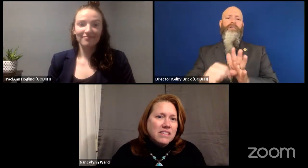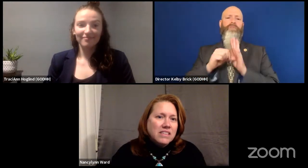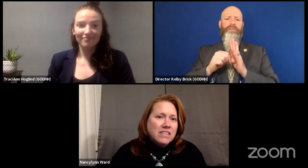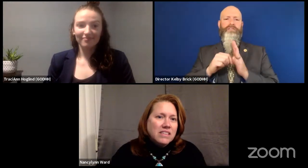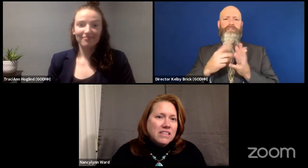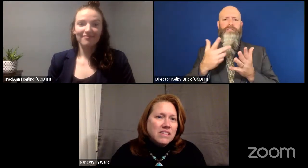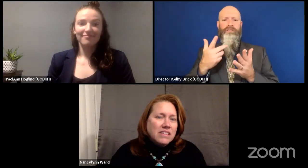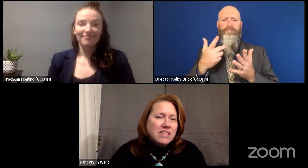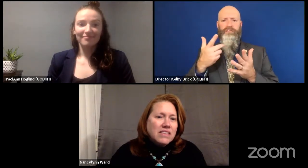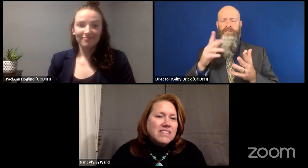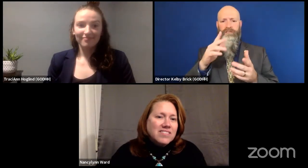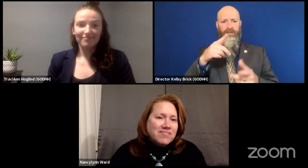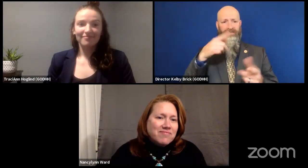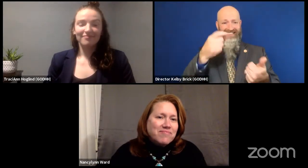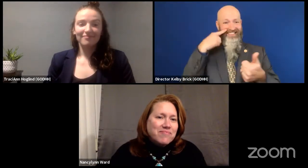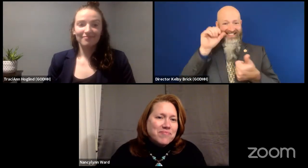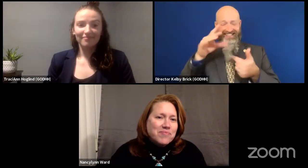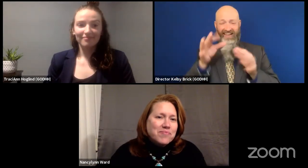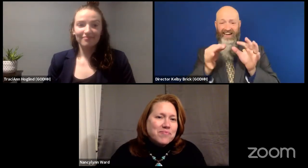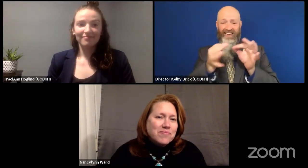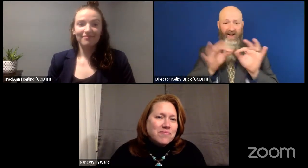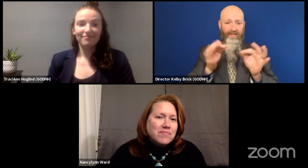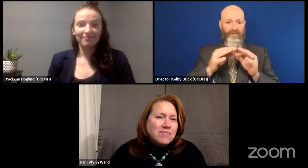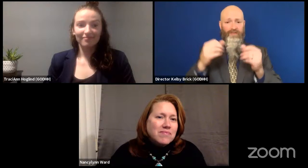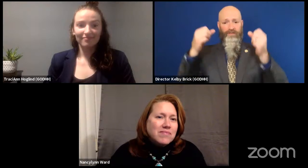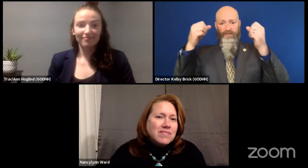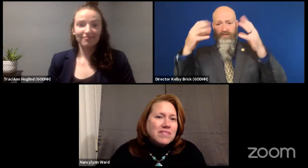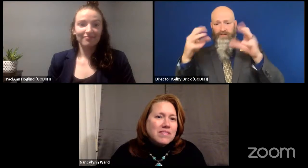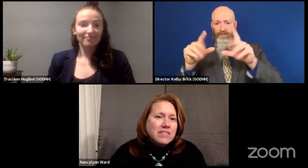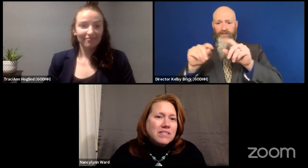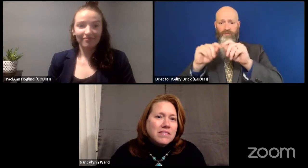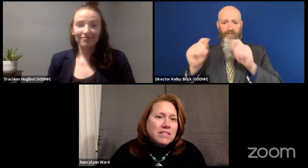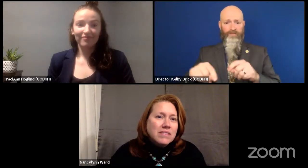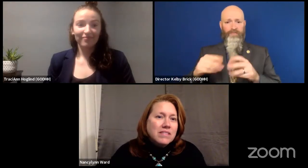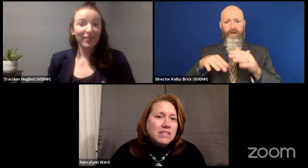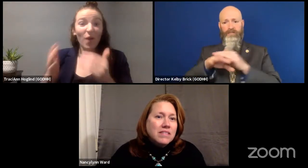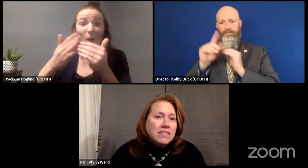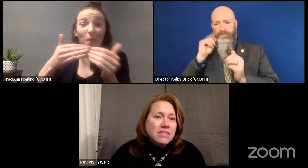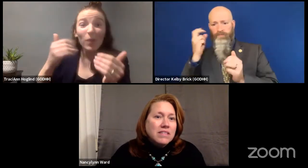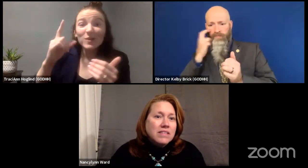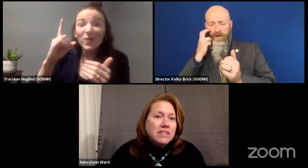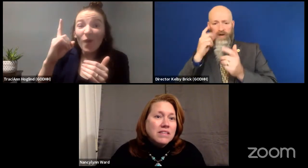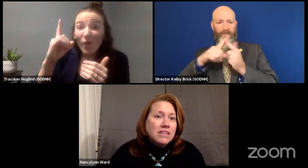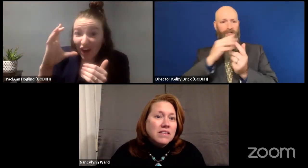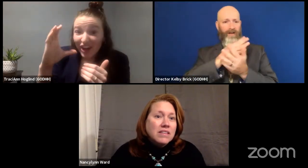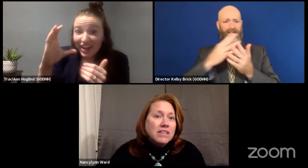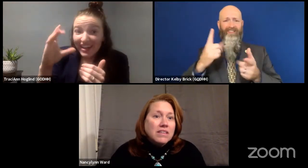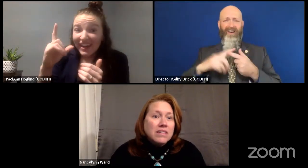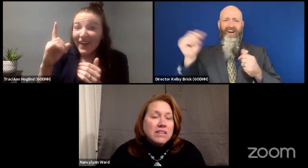hard work that went into this project a and again, it's captioned. There's sign language.